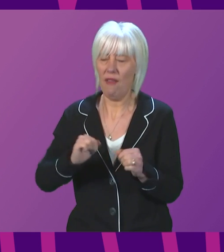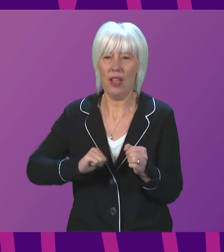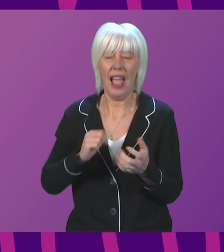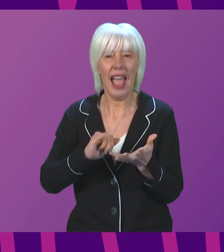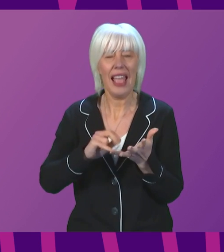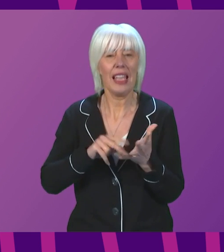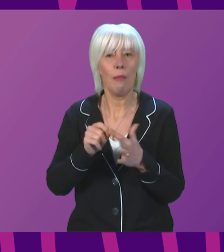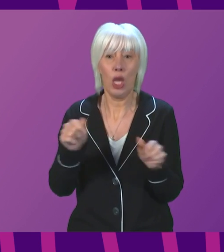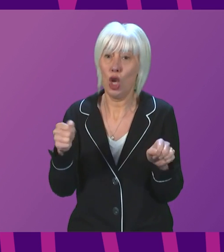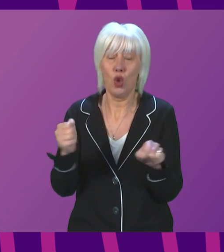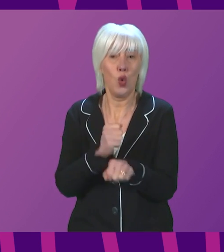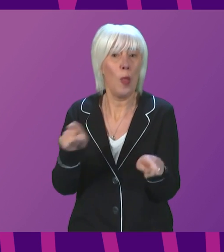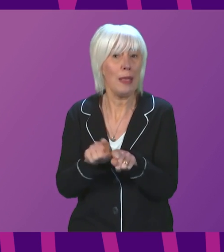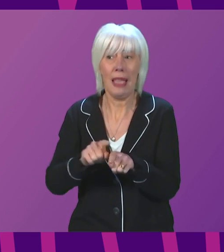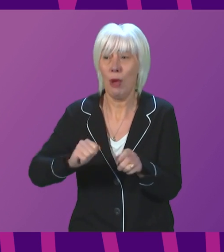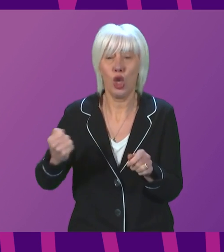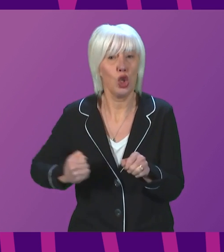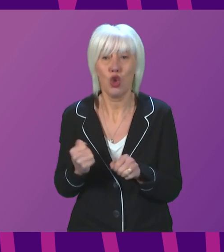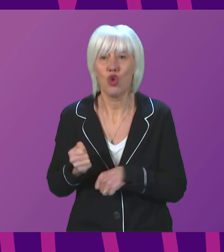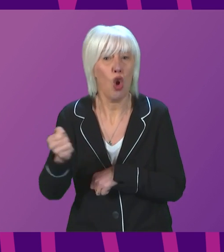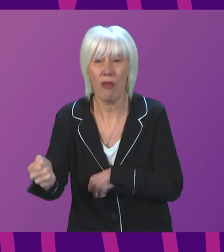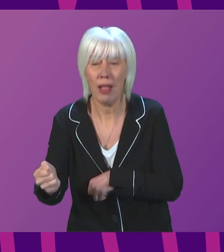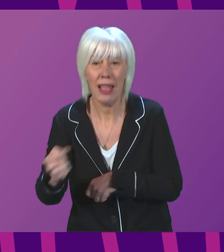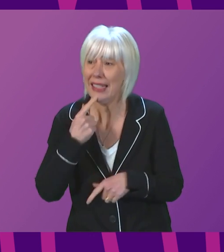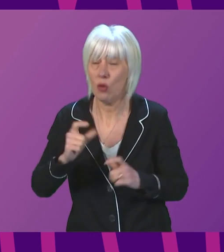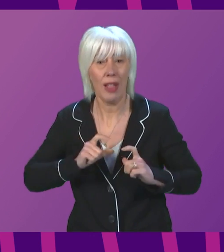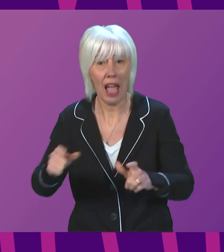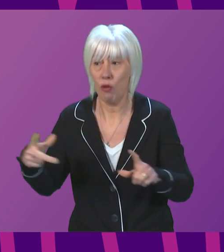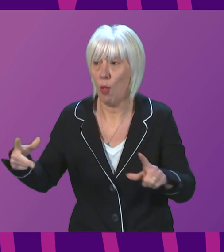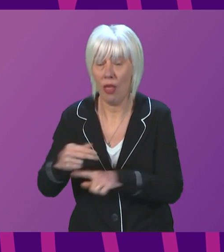The First Minister has just accepted that she will continue with the cuts that ScotRail is planning.